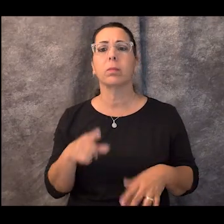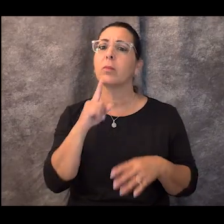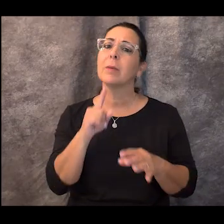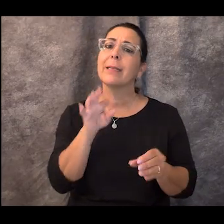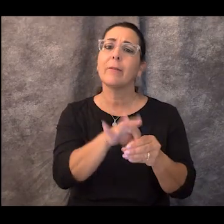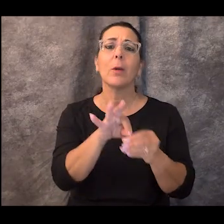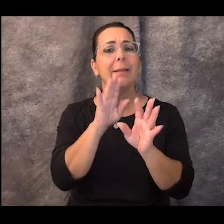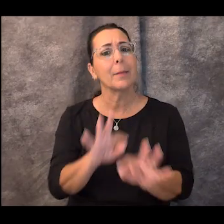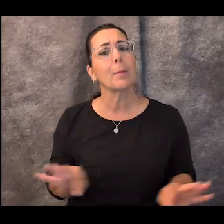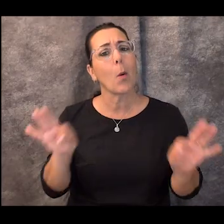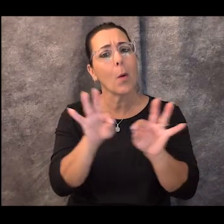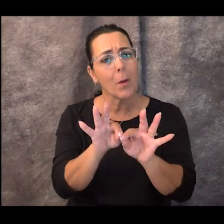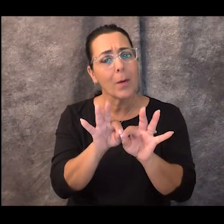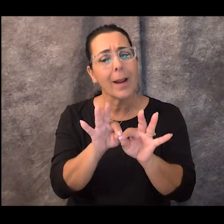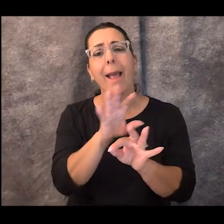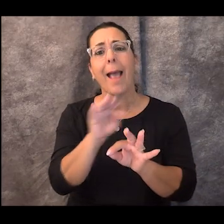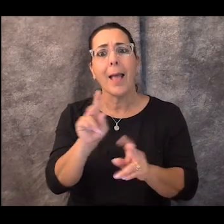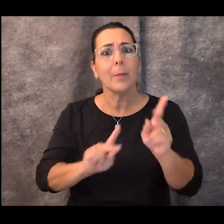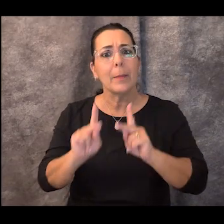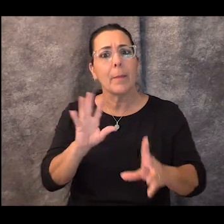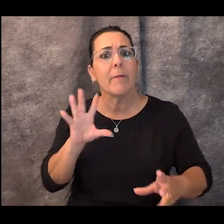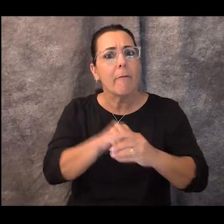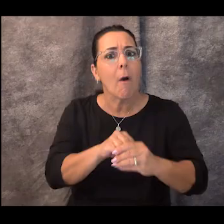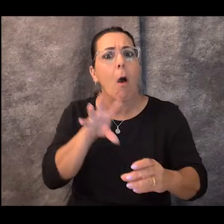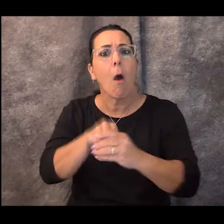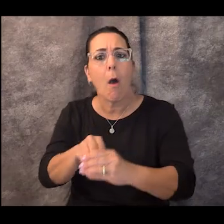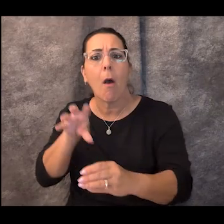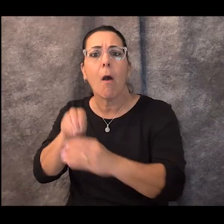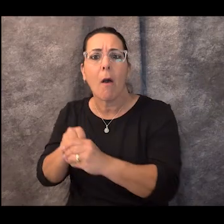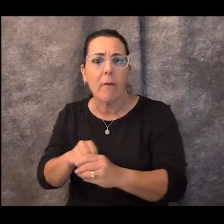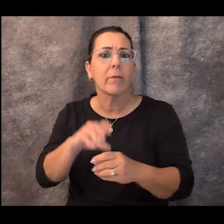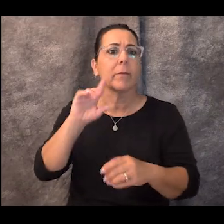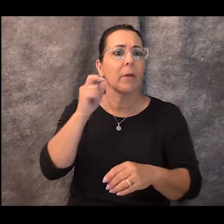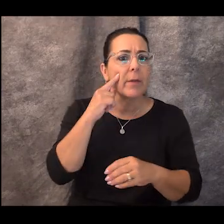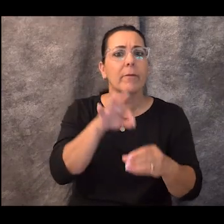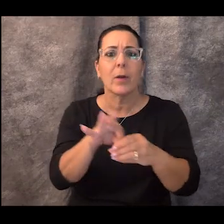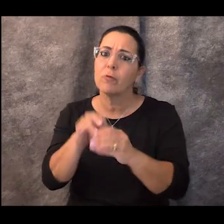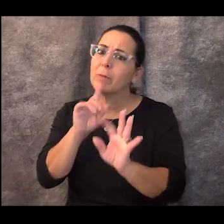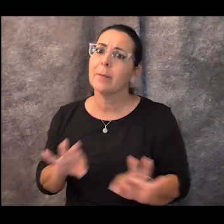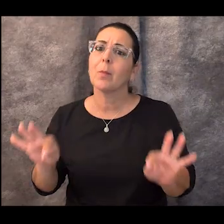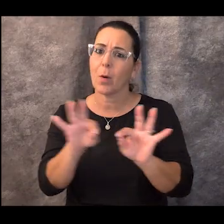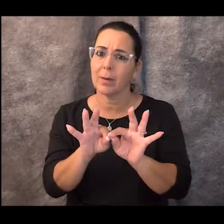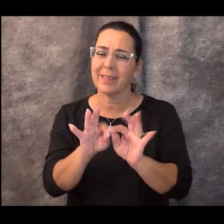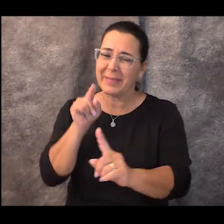and civic engagement, especially for people with disabilities. (Michelle) Absolutely. And look, voting, that's my thing.